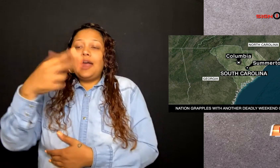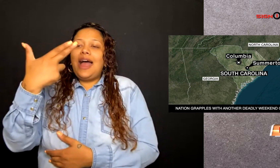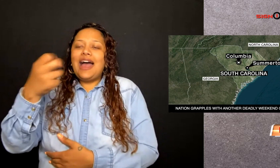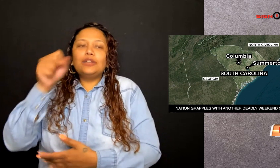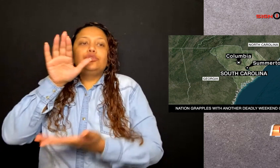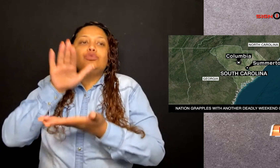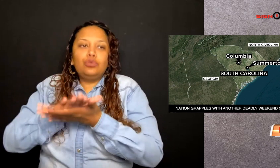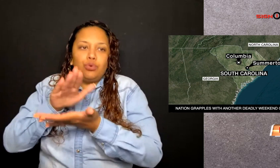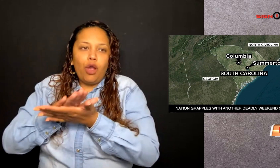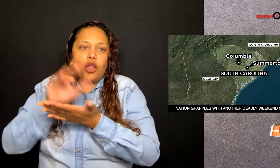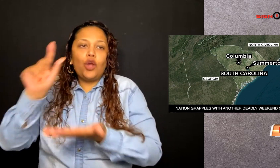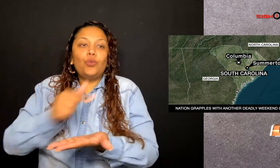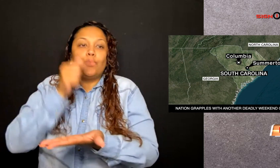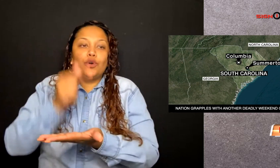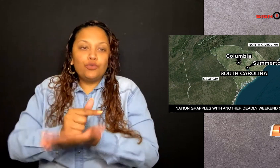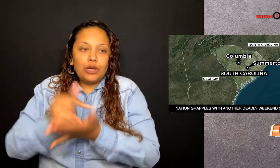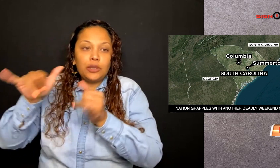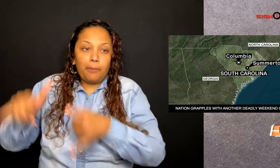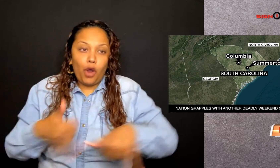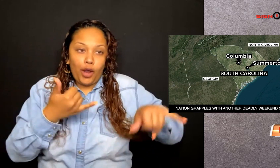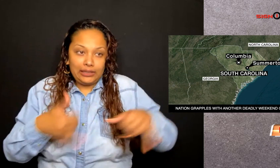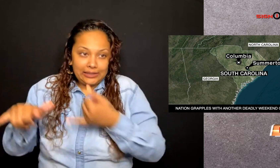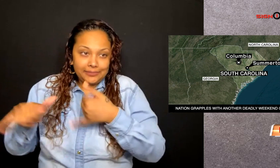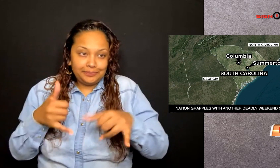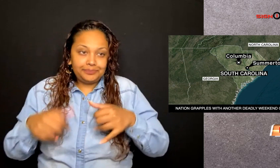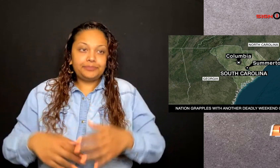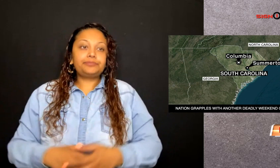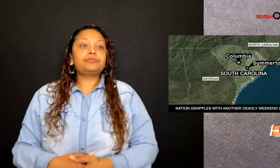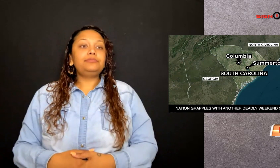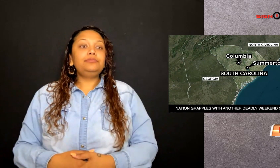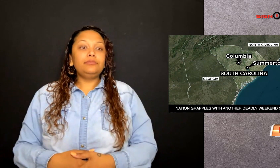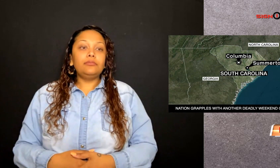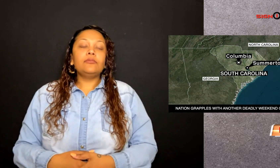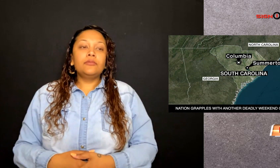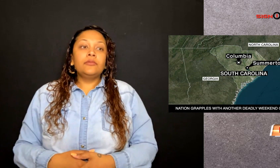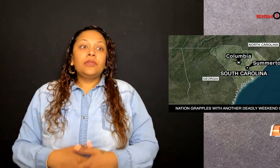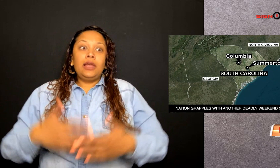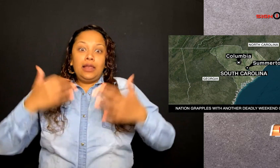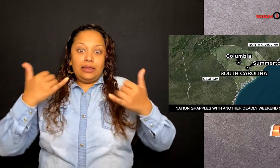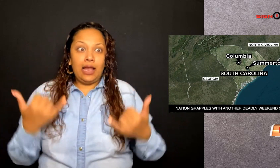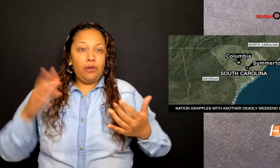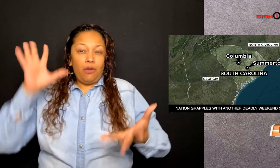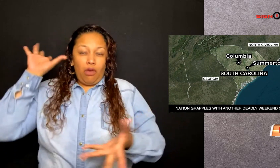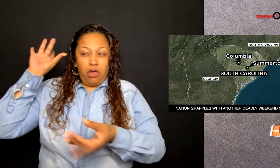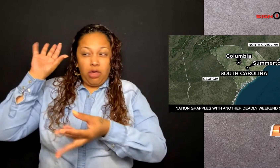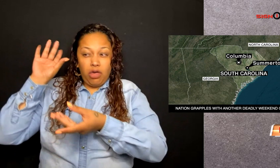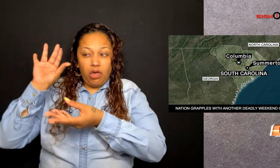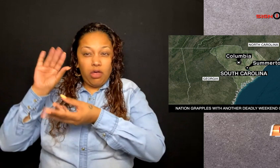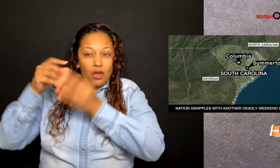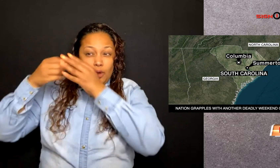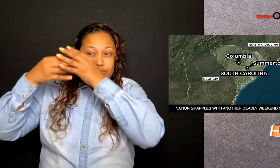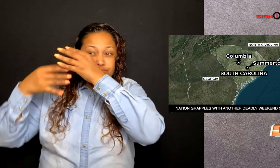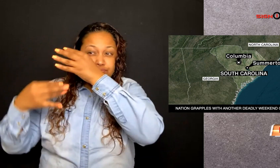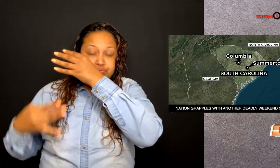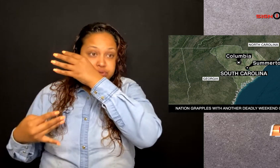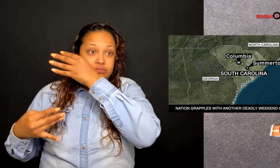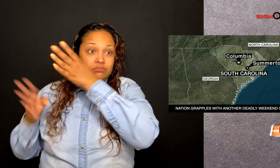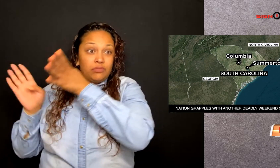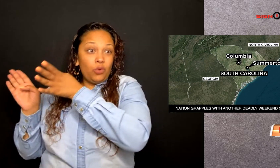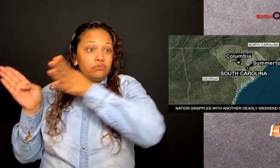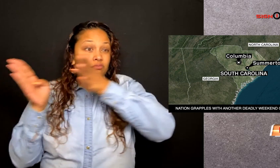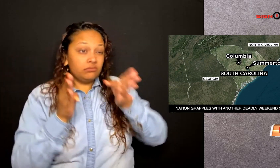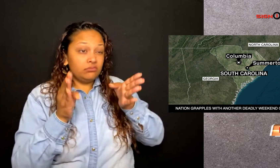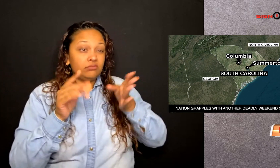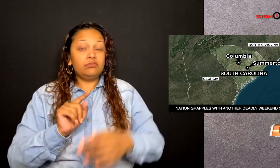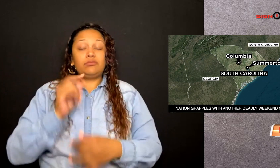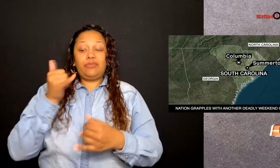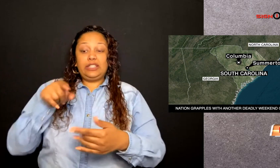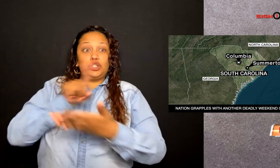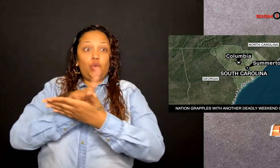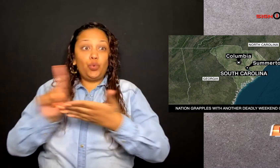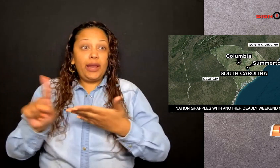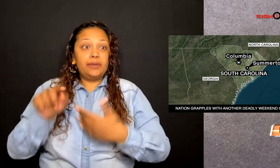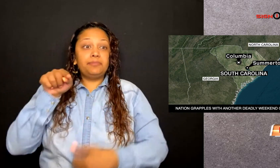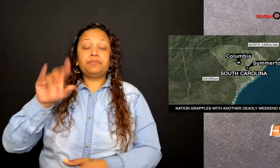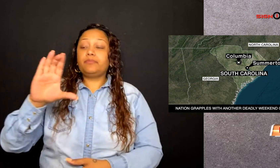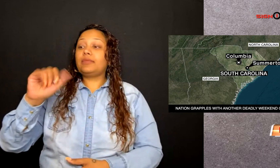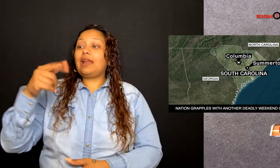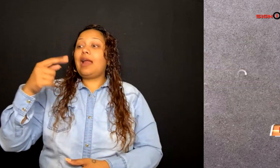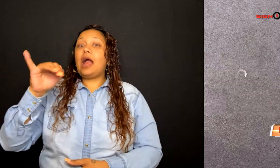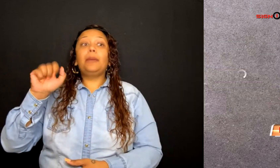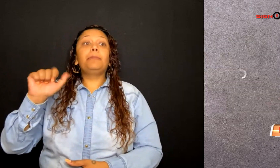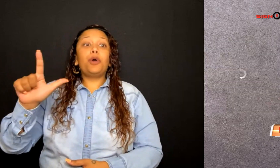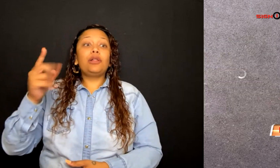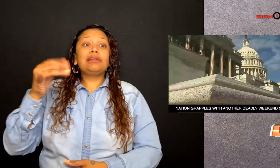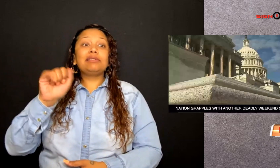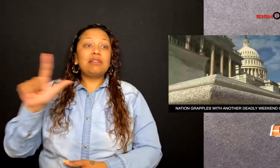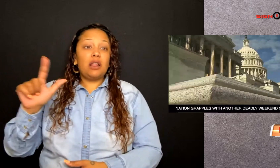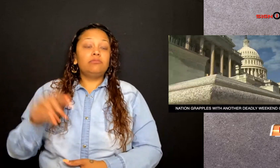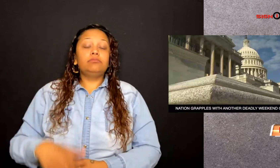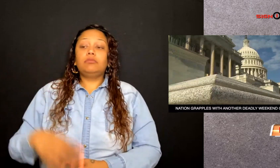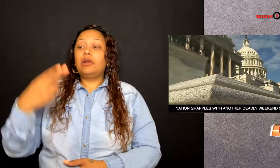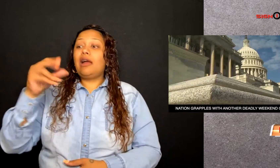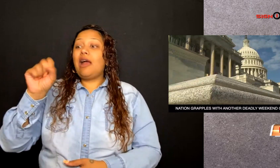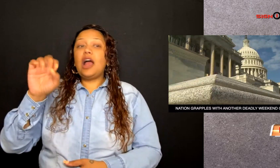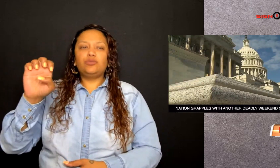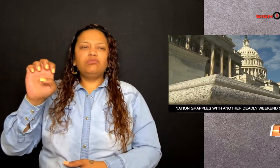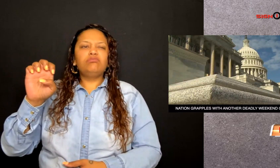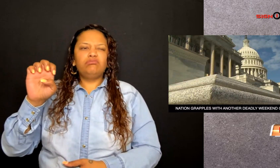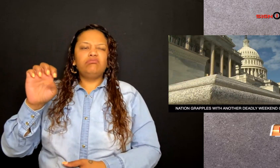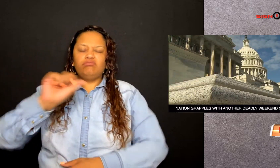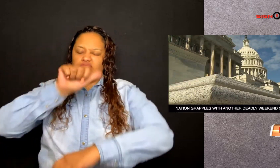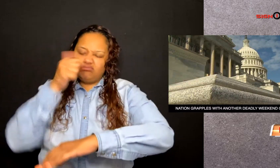open fire on a high school graduation party this week on Capitol Hill the House is set